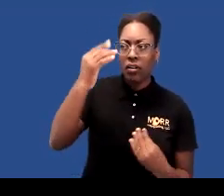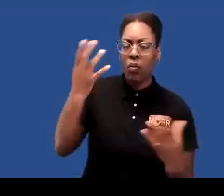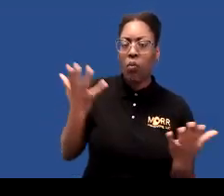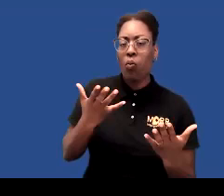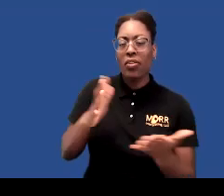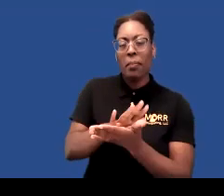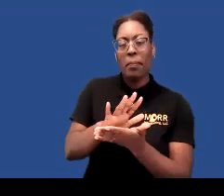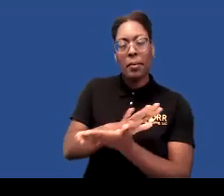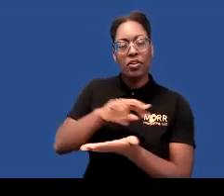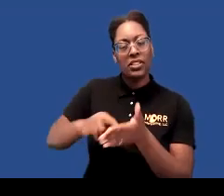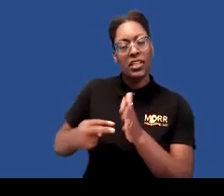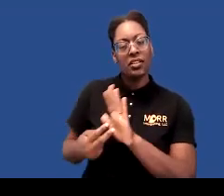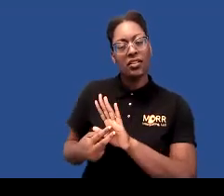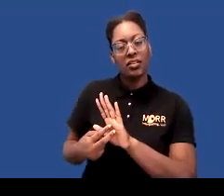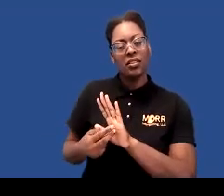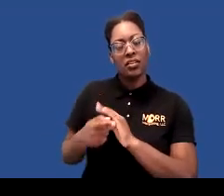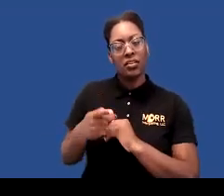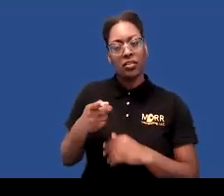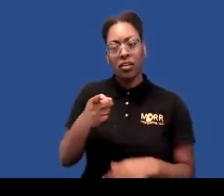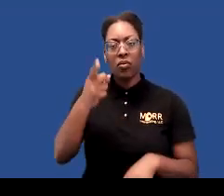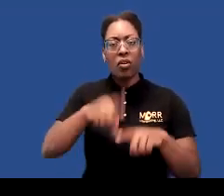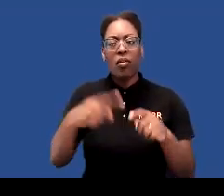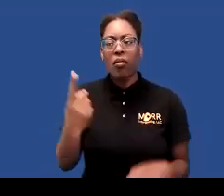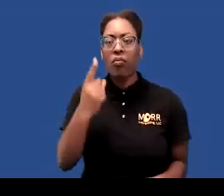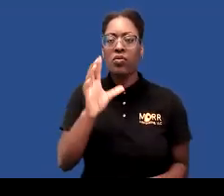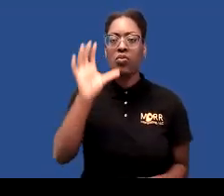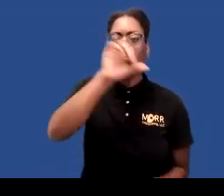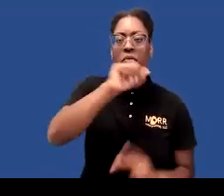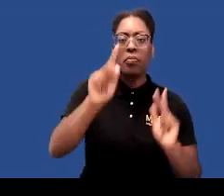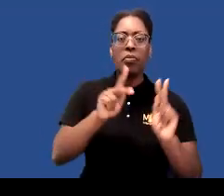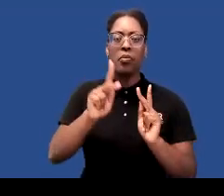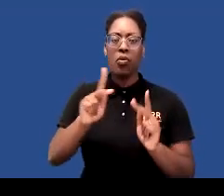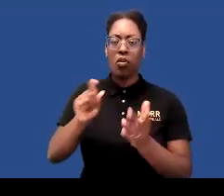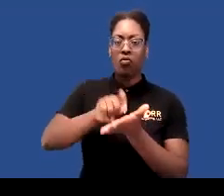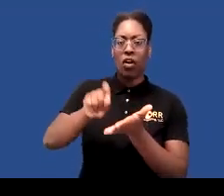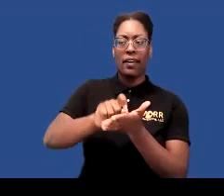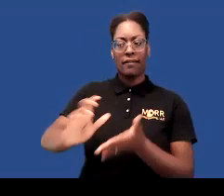So if you're always assuming people are writing formal essays and at UHV [University of Houston-Victoria], they weren't always.